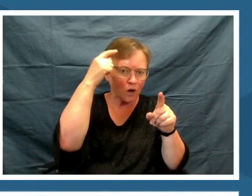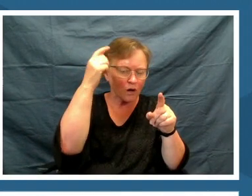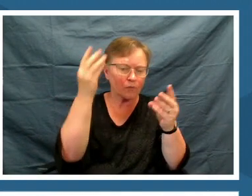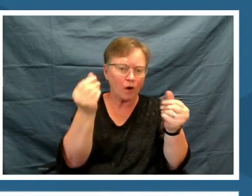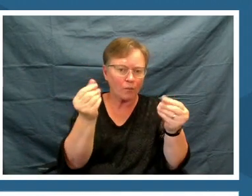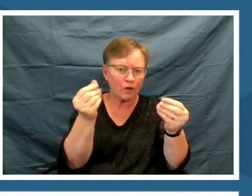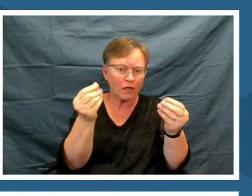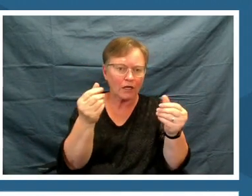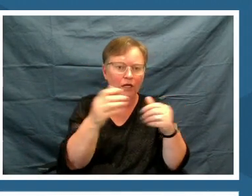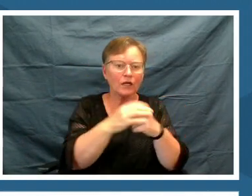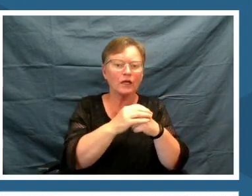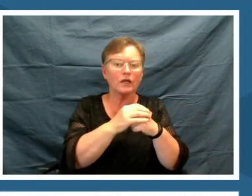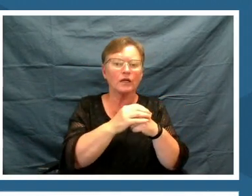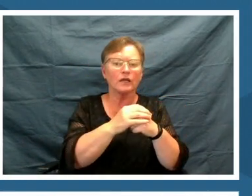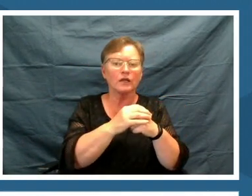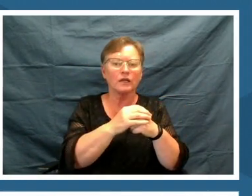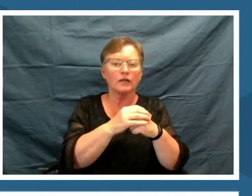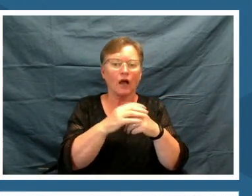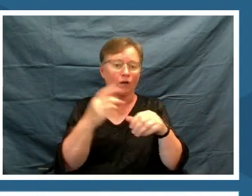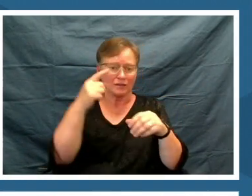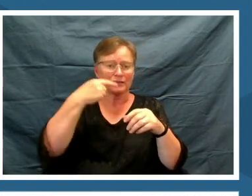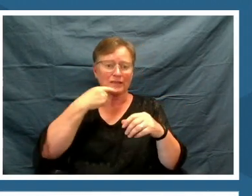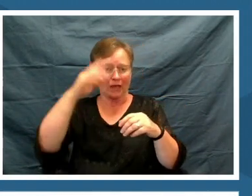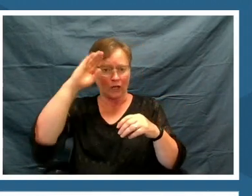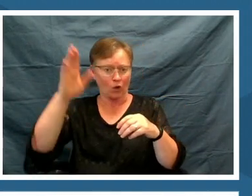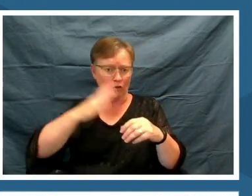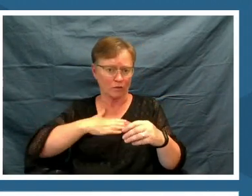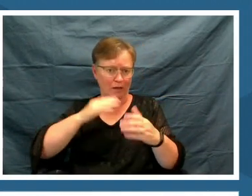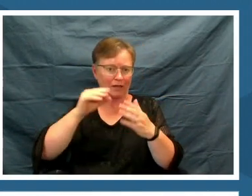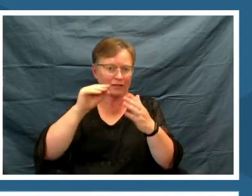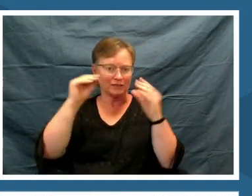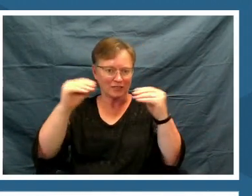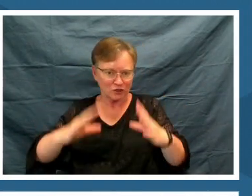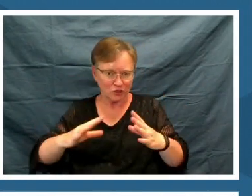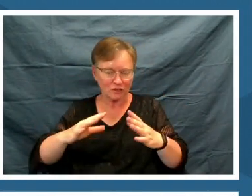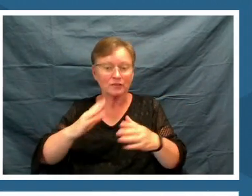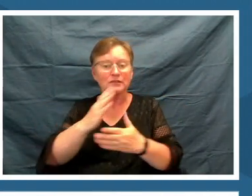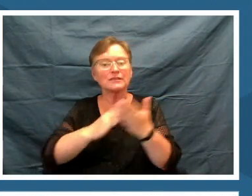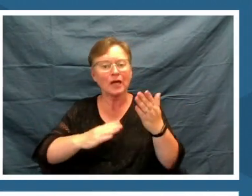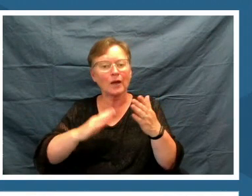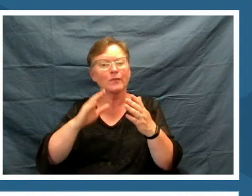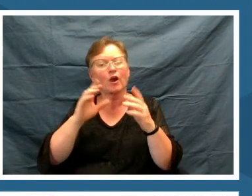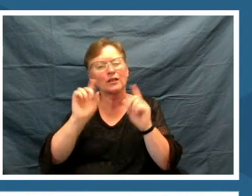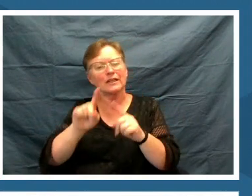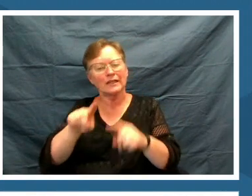my teachers in this year's institute are attending in the metaverse it's a it's